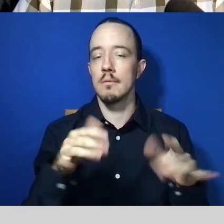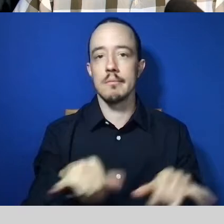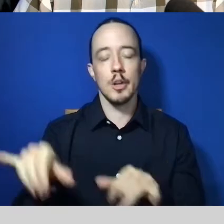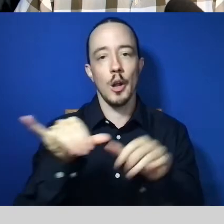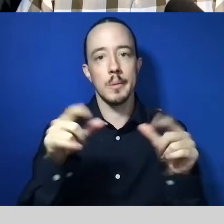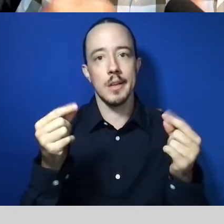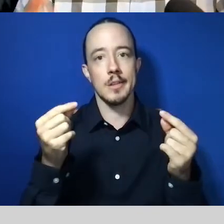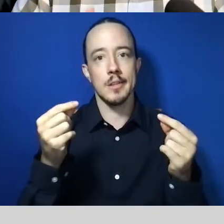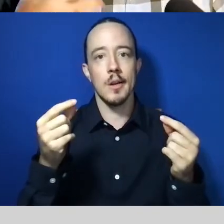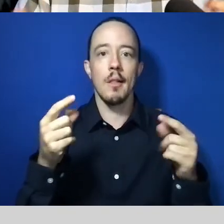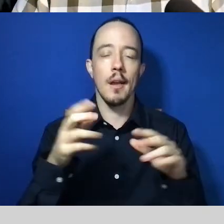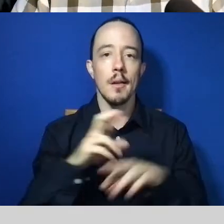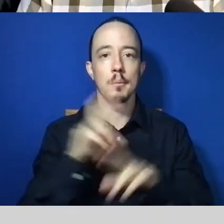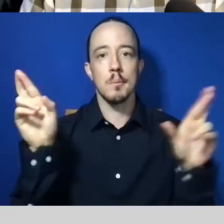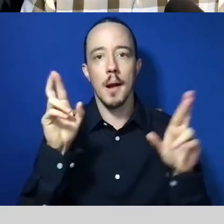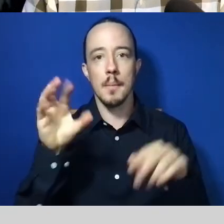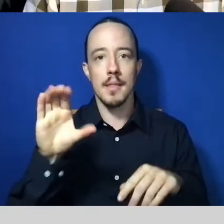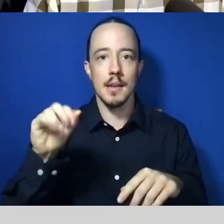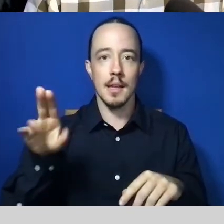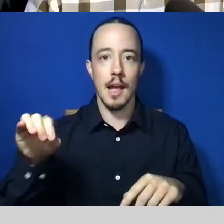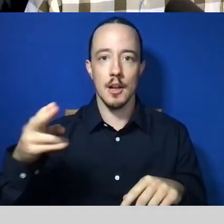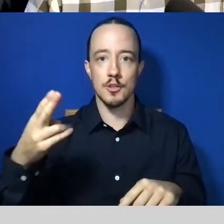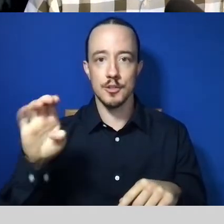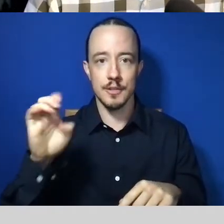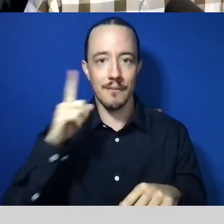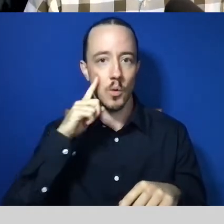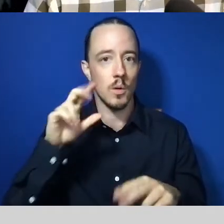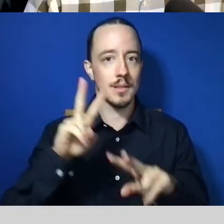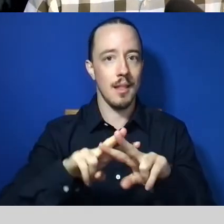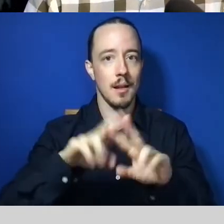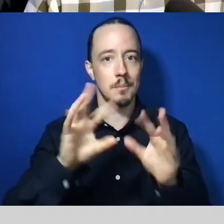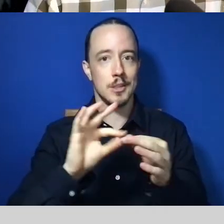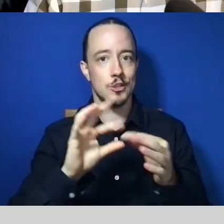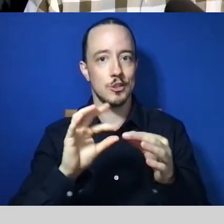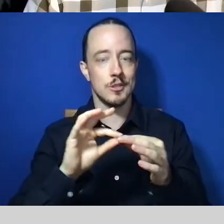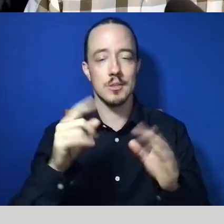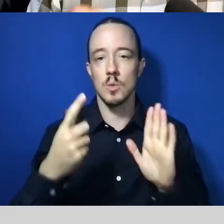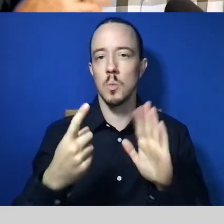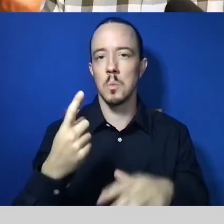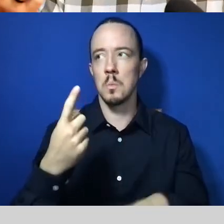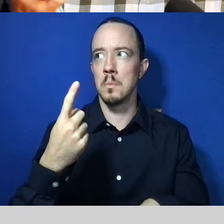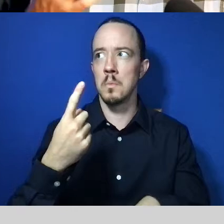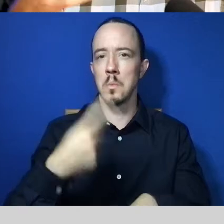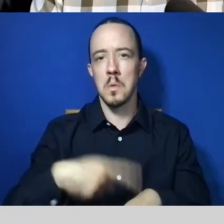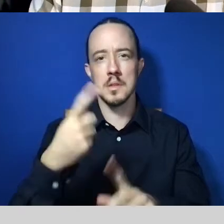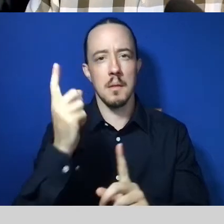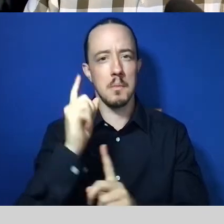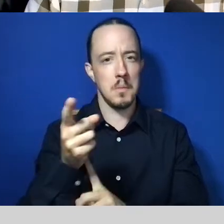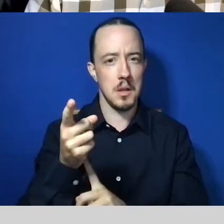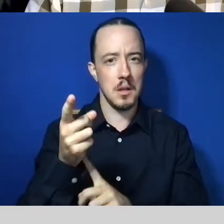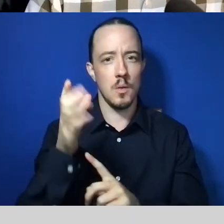the Slack messages that are coming in. So once a minute or so, we actually will make sure the Redis queue